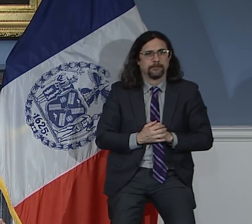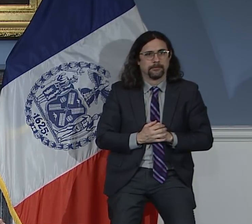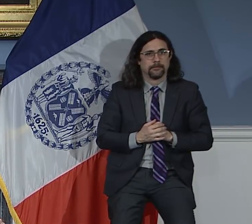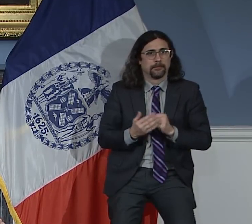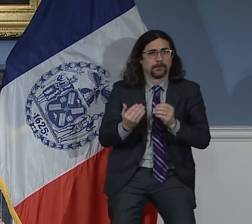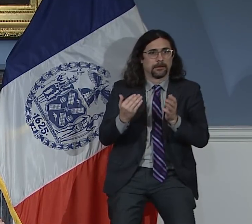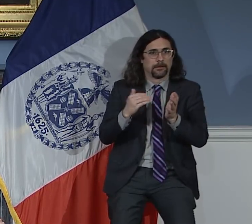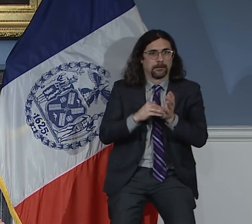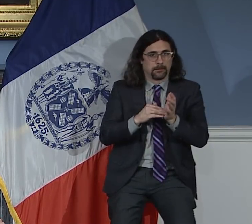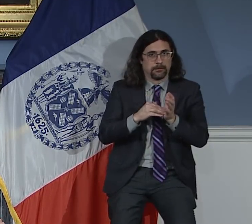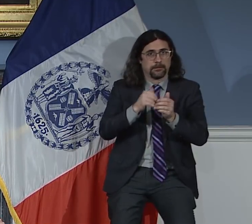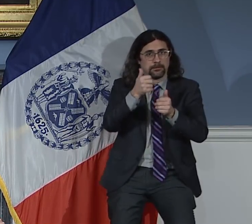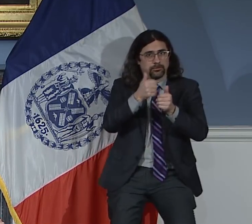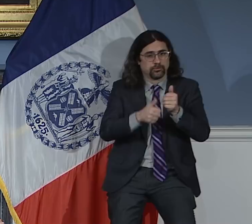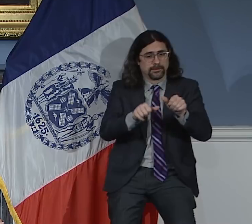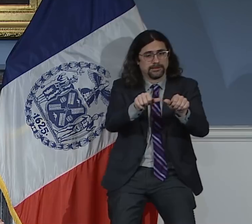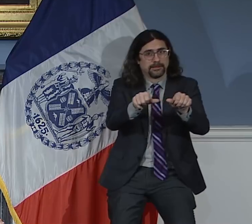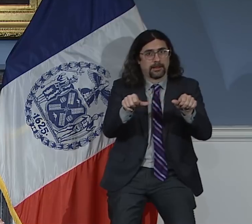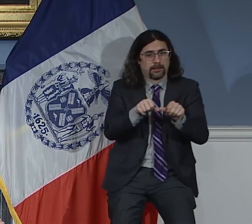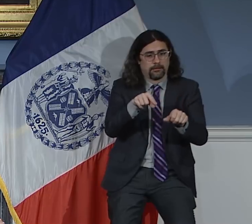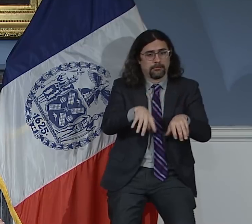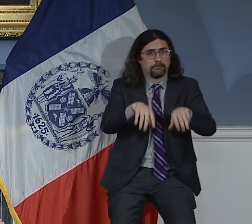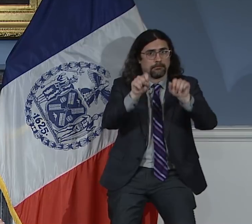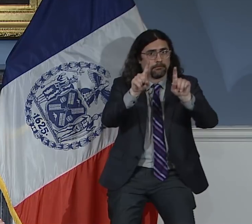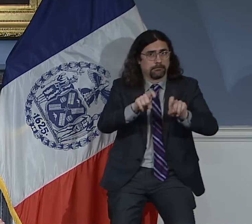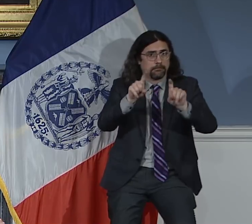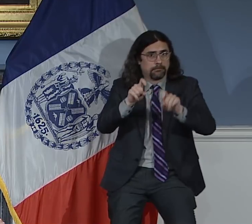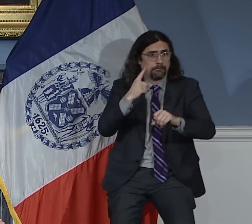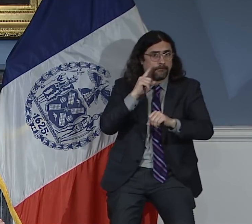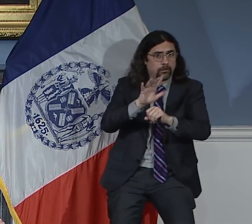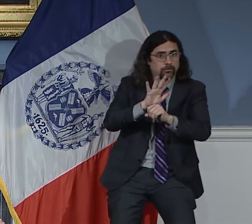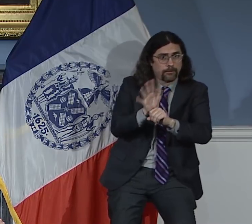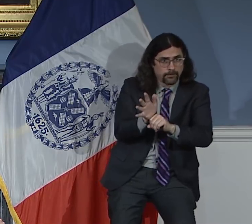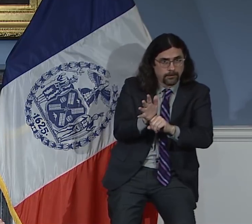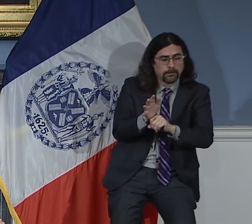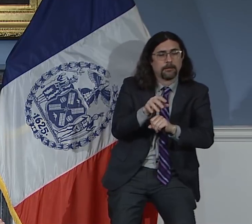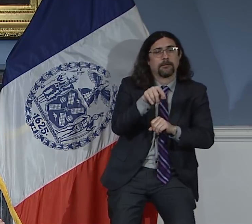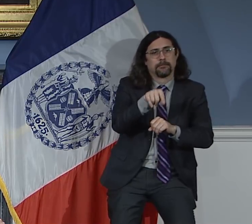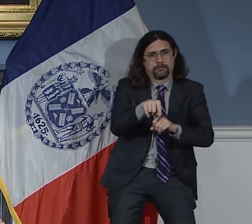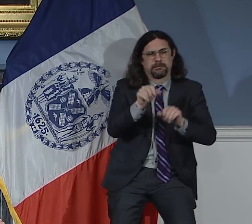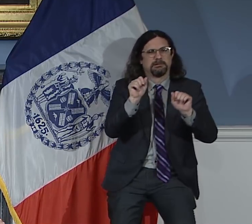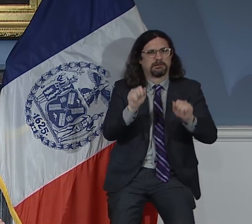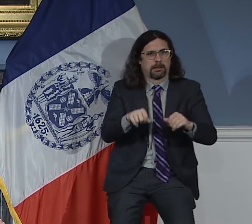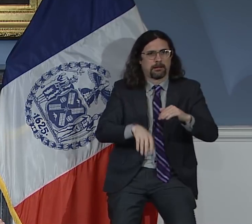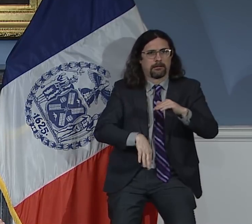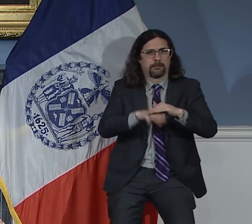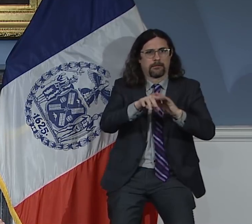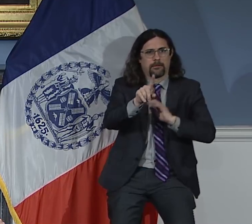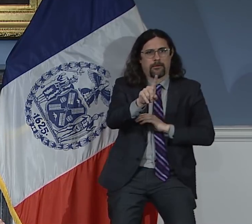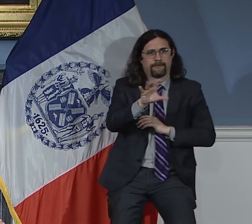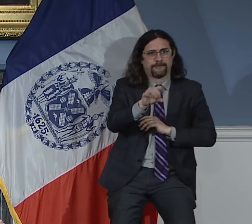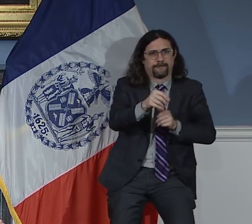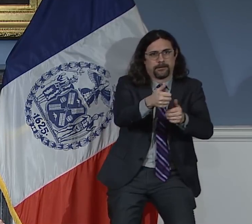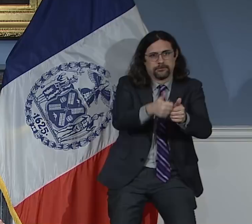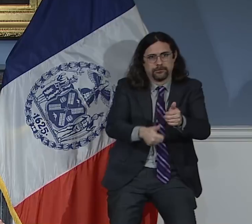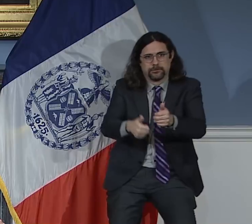ITNIILALY. AGAIN, IN EVERY CASE WE WILL LOOK TO INCREASE THE NUMBERS AS MUCH AS WE CAN.